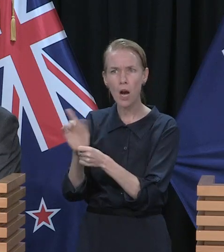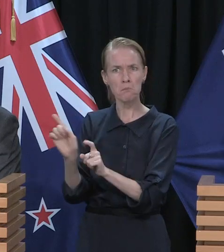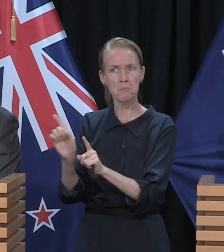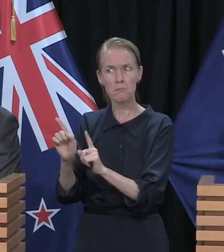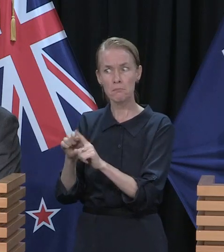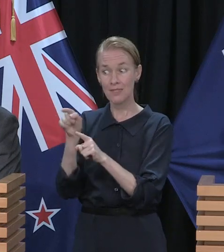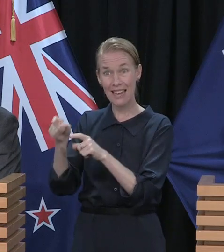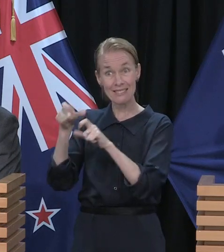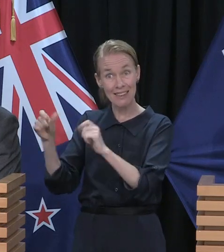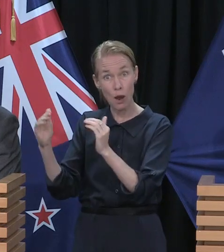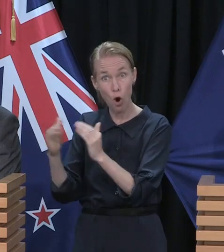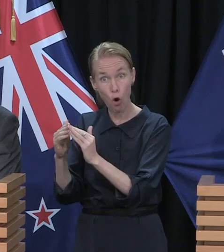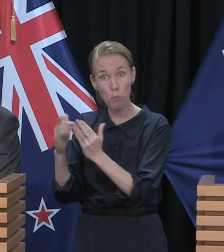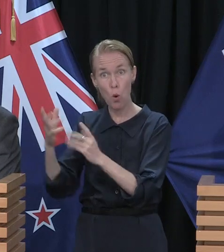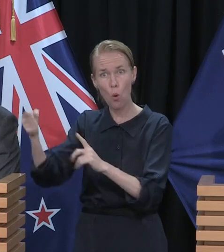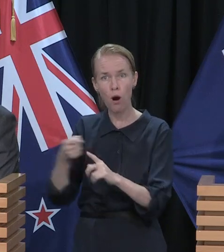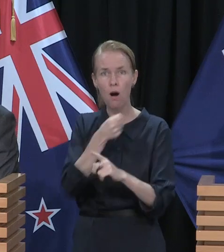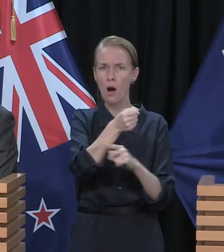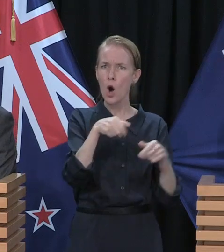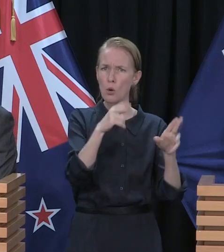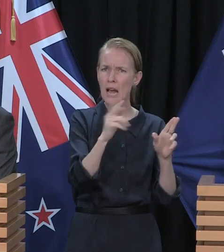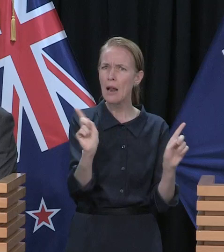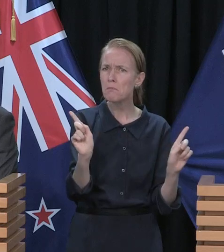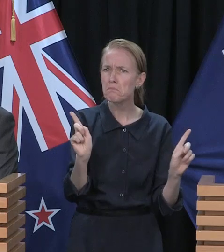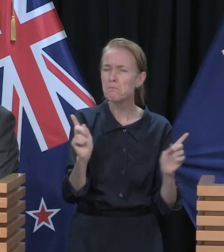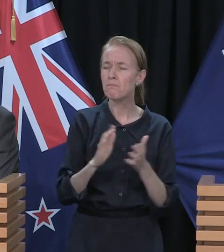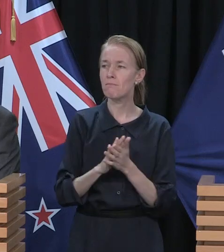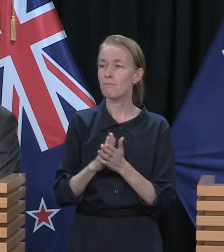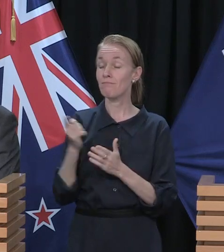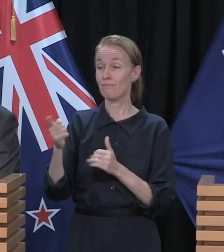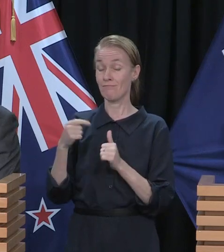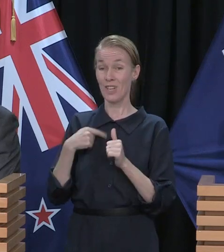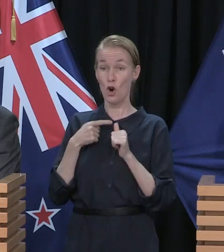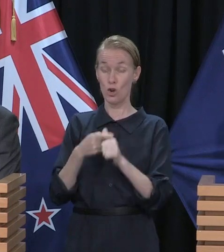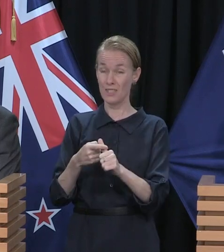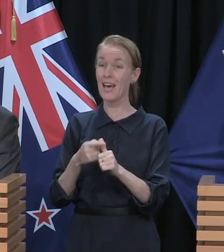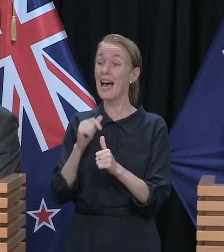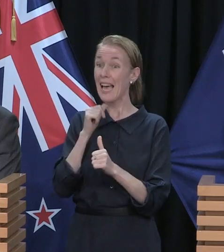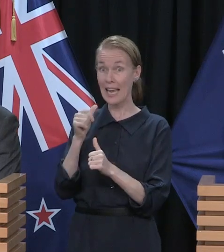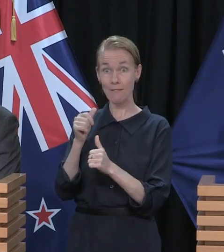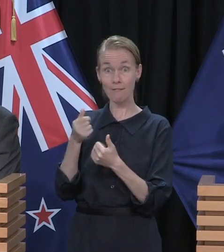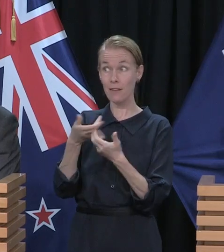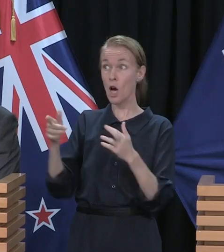have to isolate in their home or would they be moved to one of these isolation or quarantine hotels?